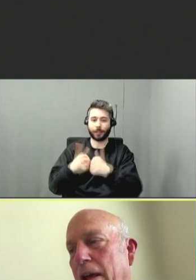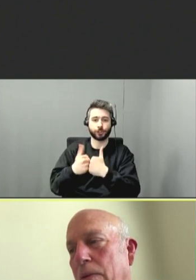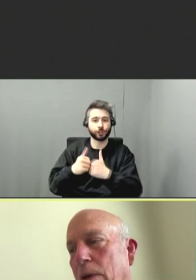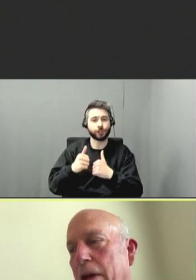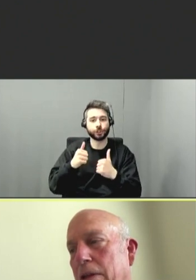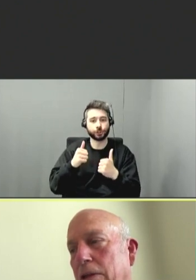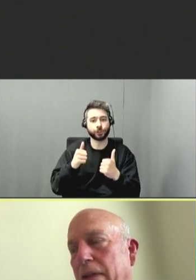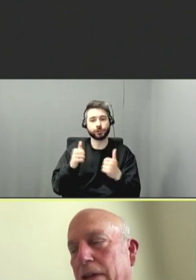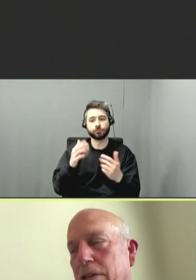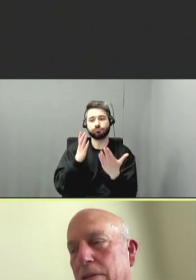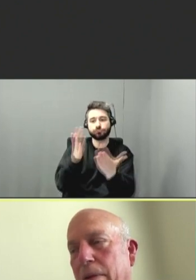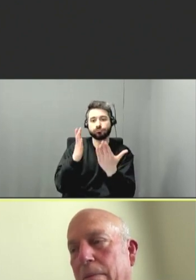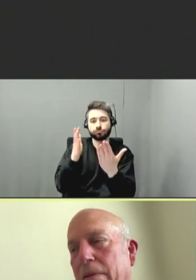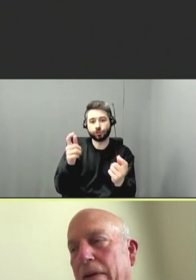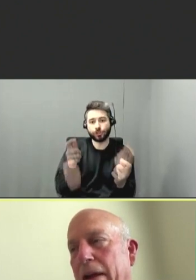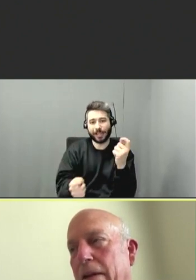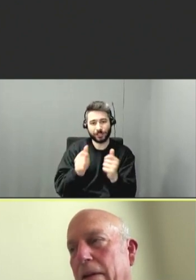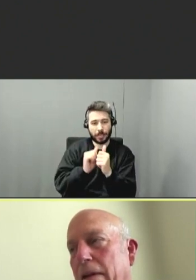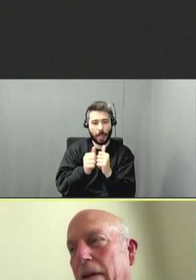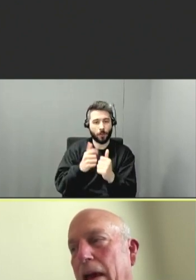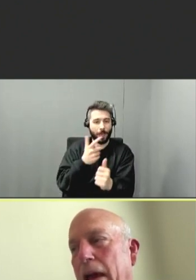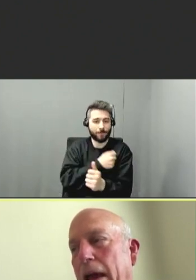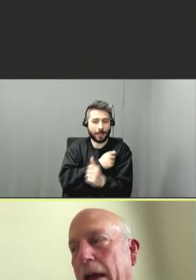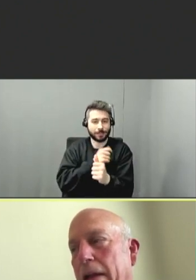and the way that the vaccines are being provided.